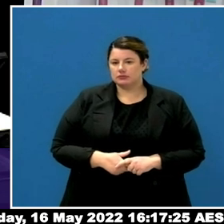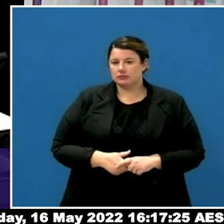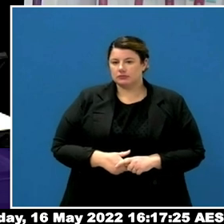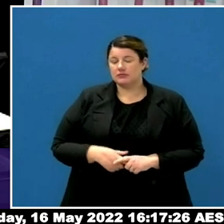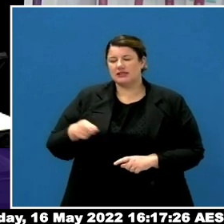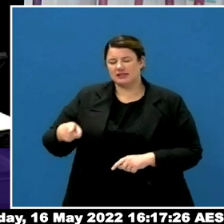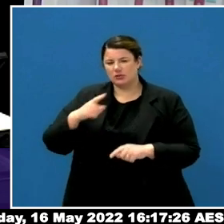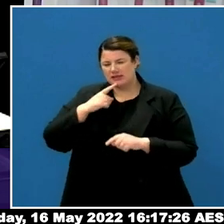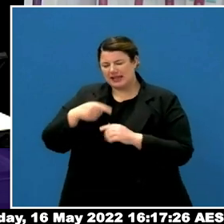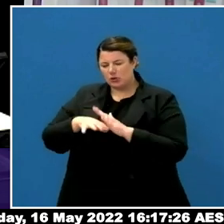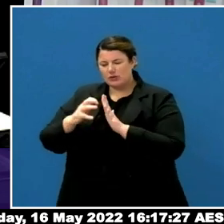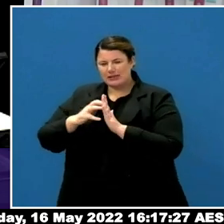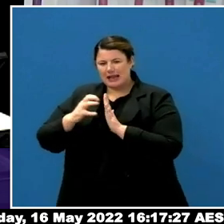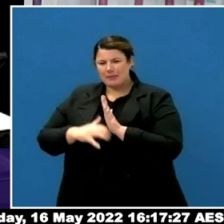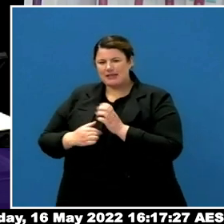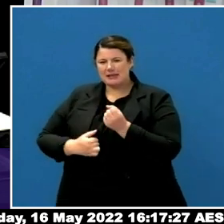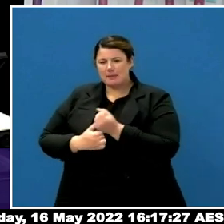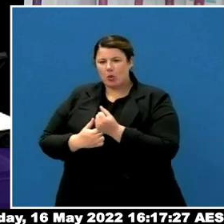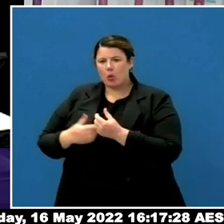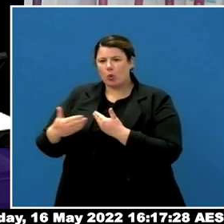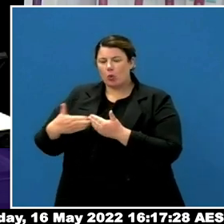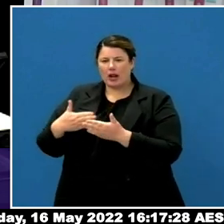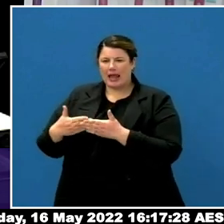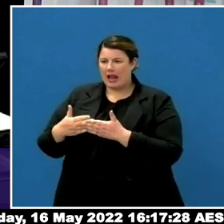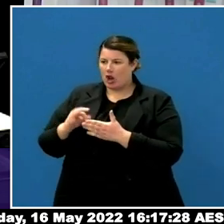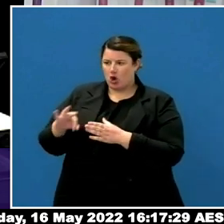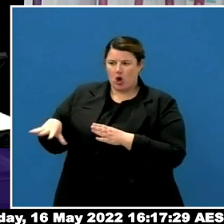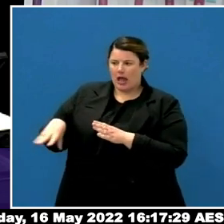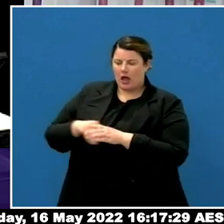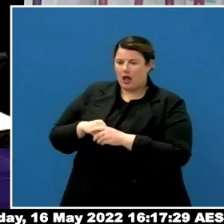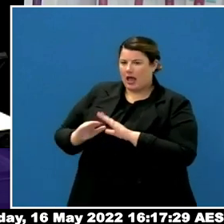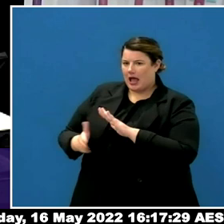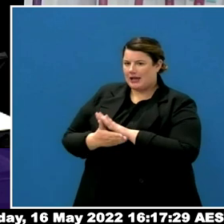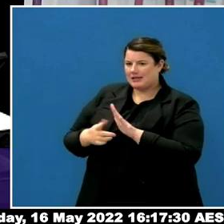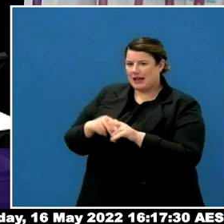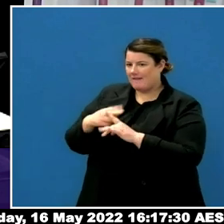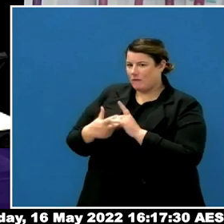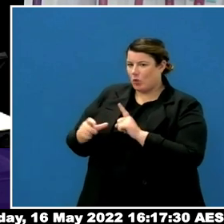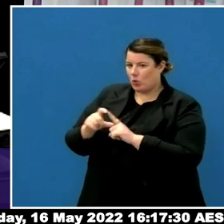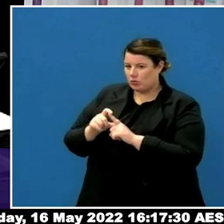No. The Support Coordinator was not part of Afford. Yes, I understand. I'm just wondering why you put that in.